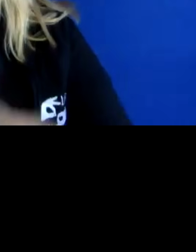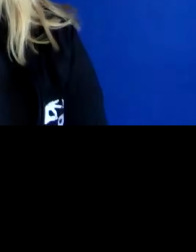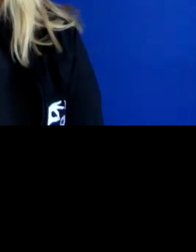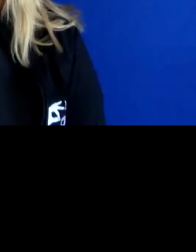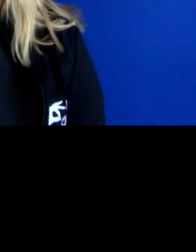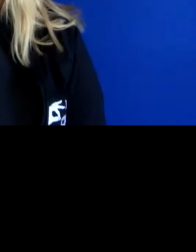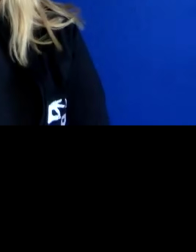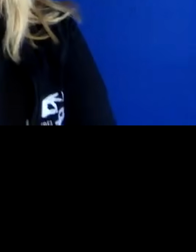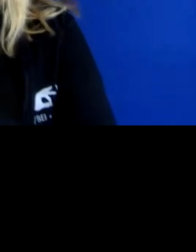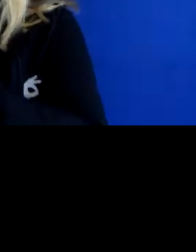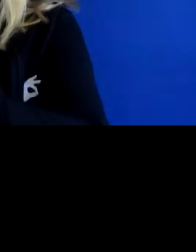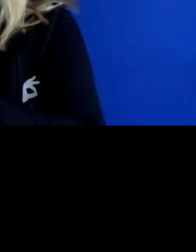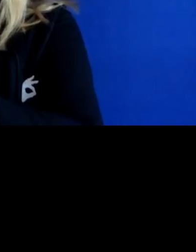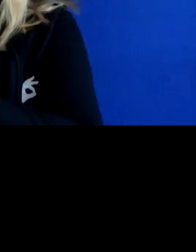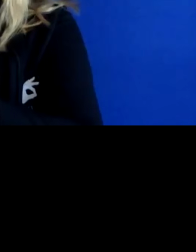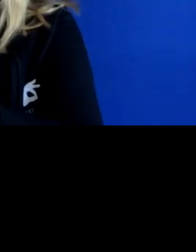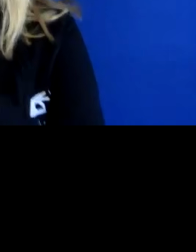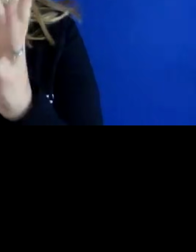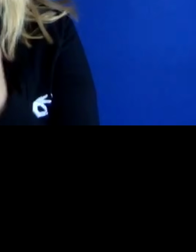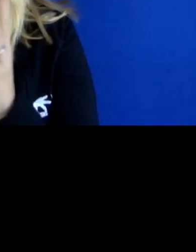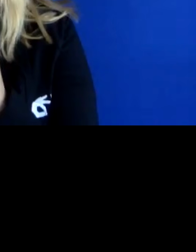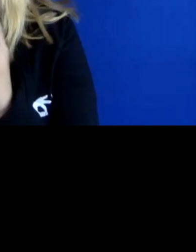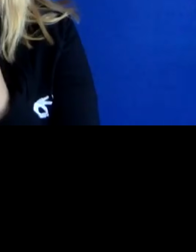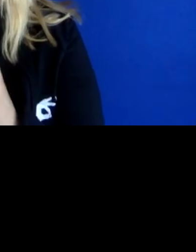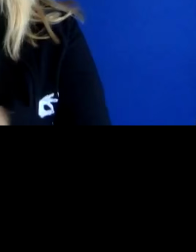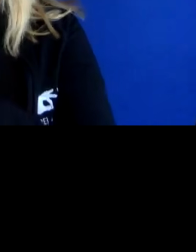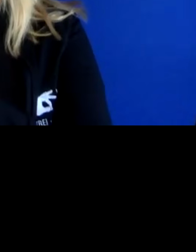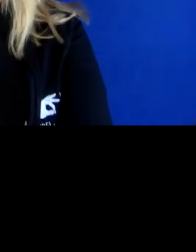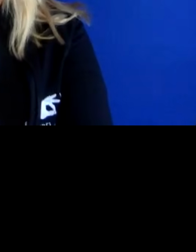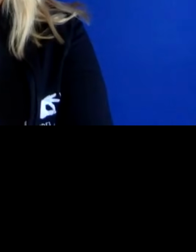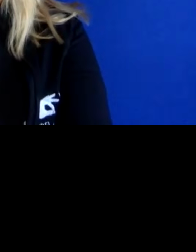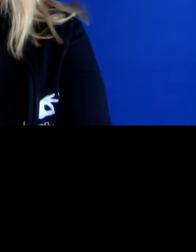So it is at 5pm Pacific, 7pm Central in the U.S.